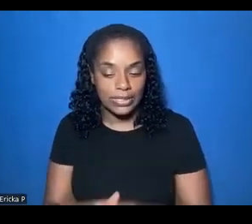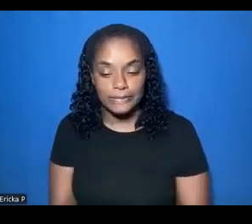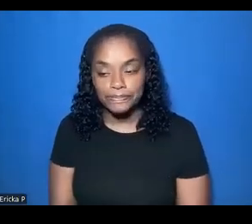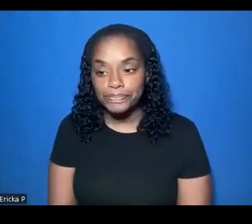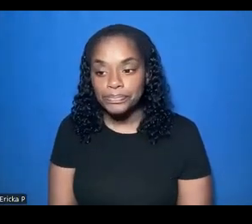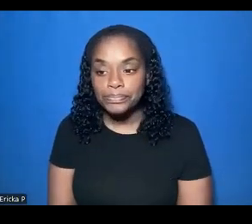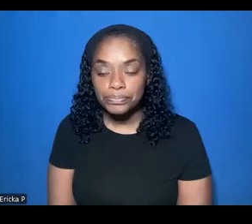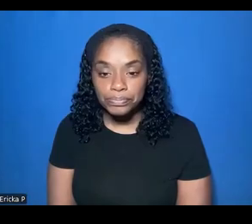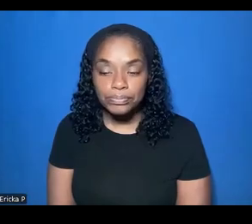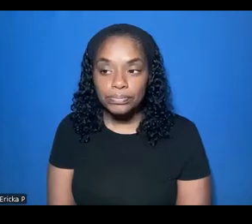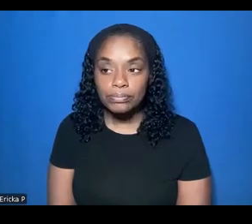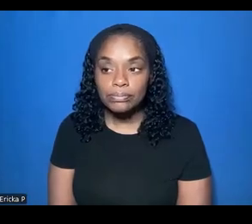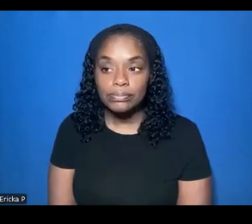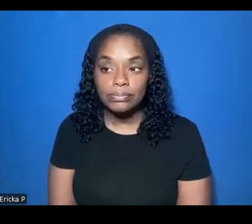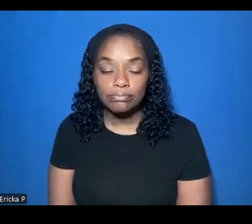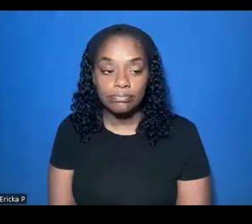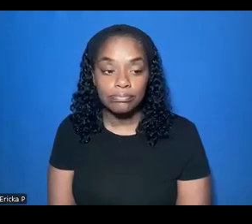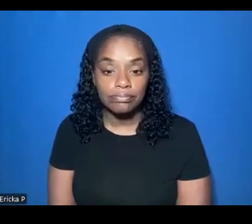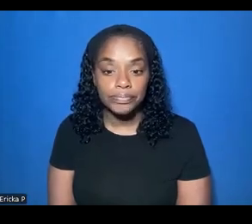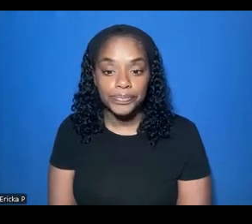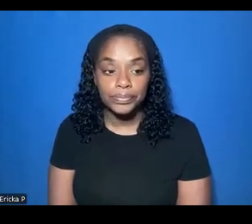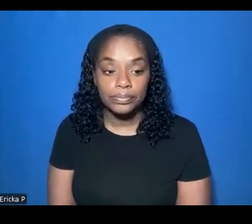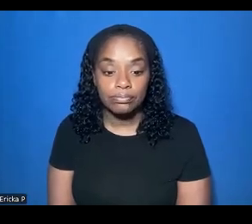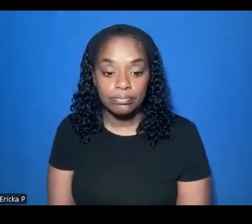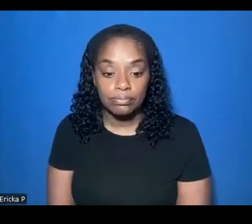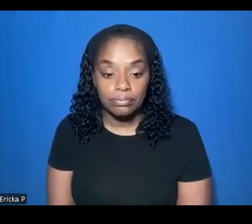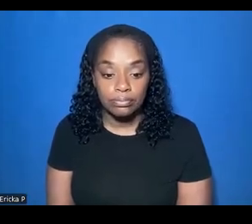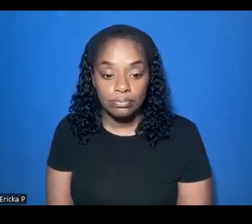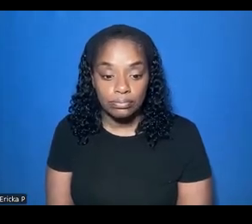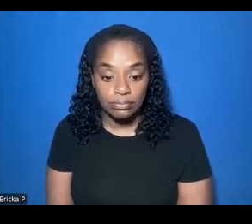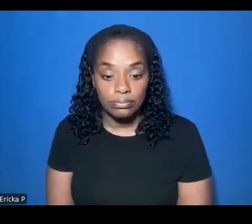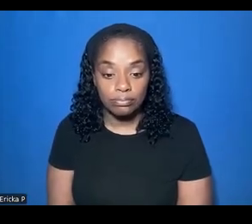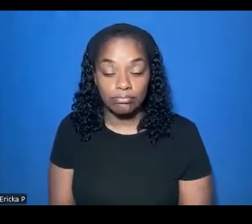So what happens when you request the school district complete an assessment?